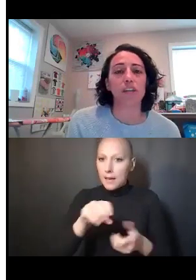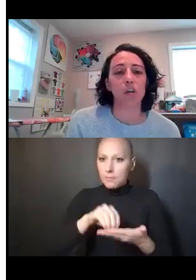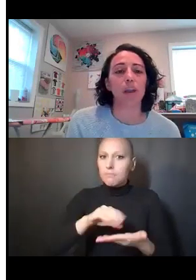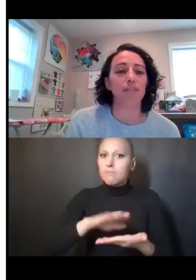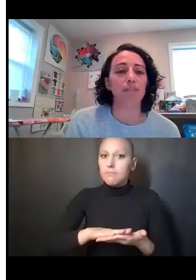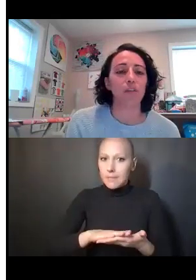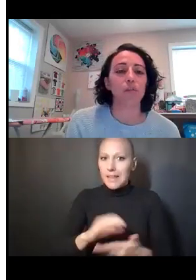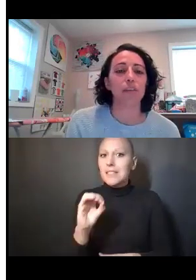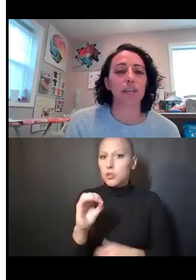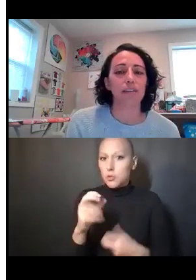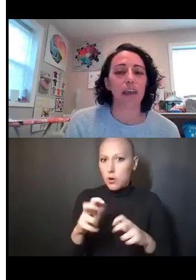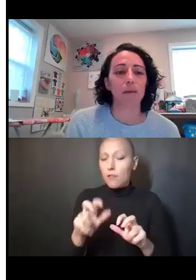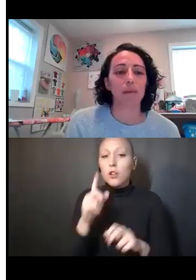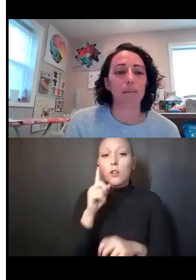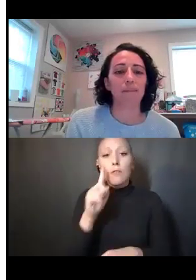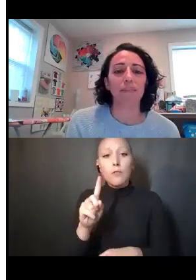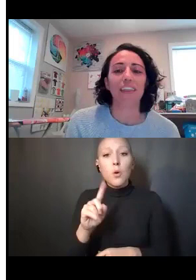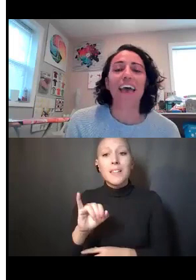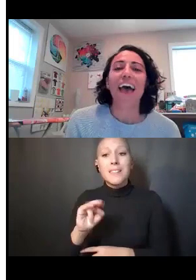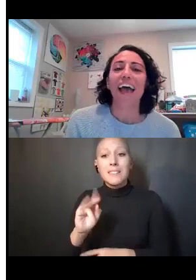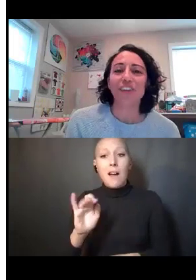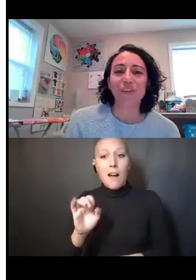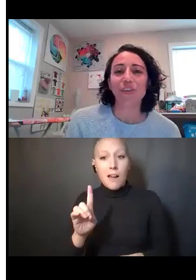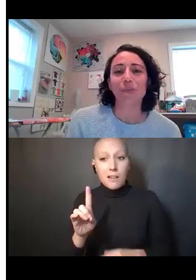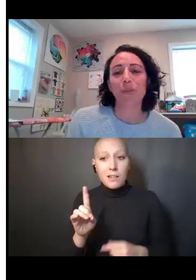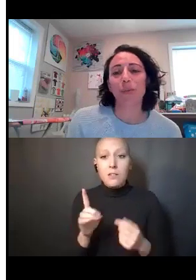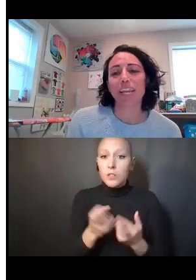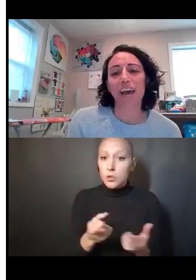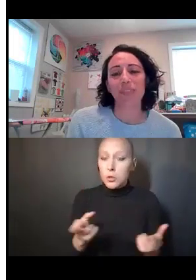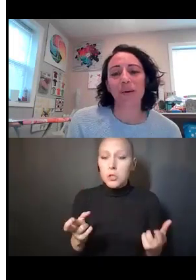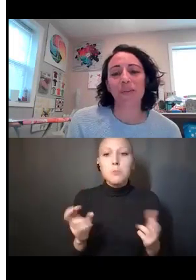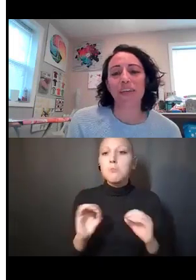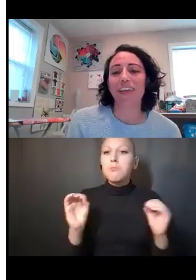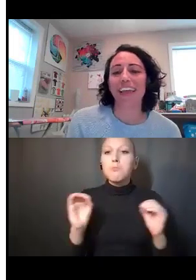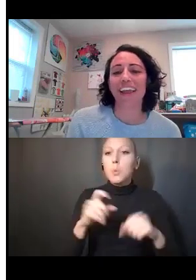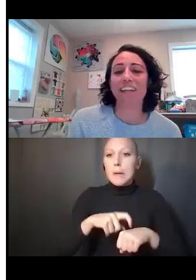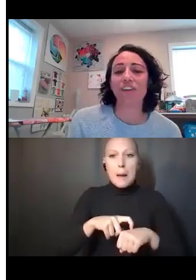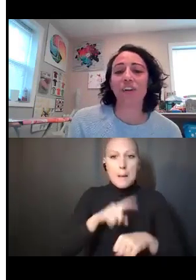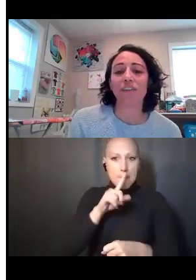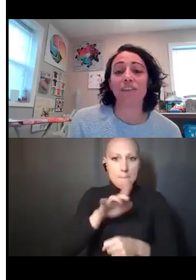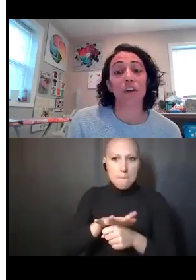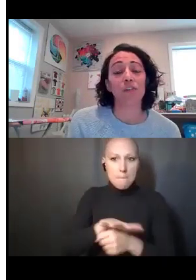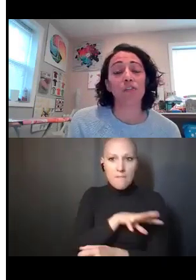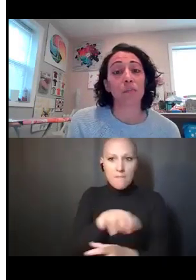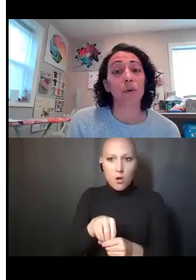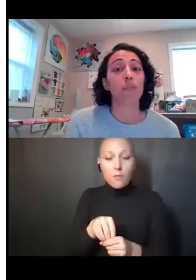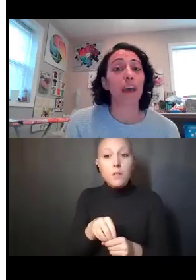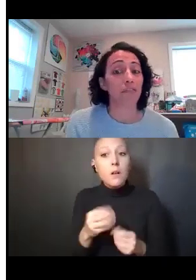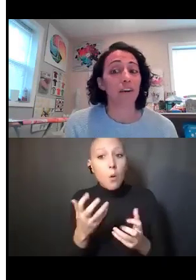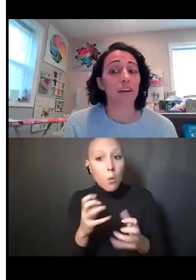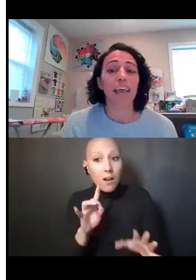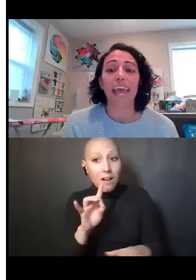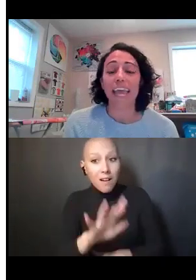that don't have an associated time commitment. I do just want to point out, though, that you cannot enter zero for both effort